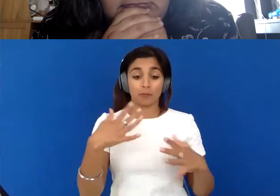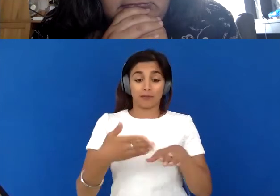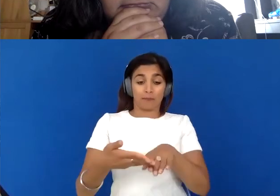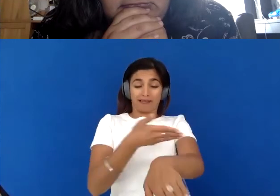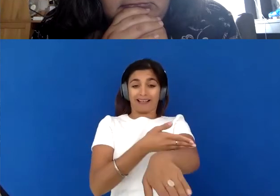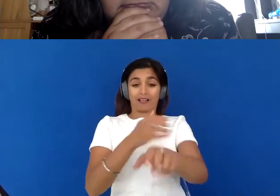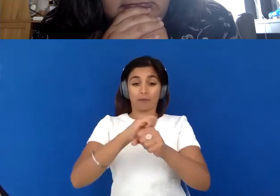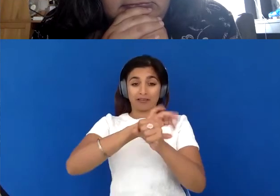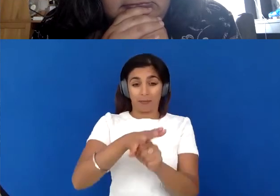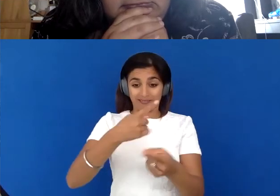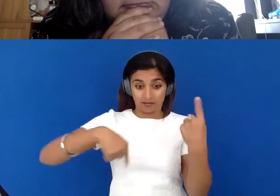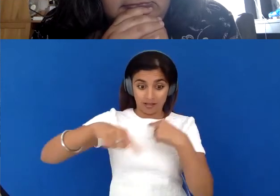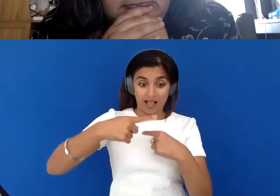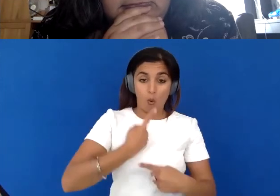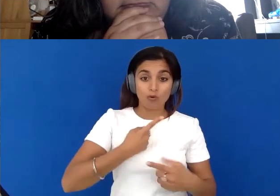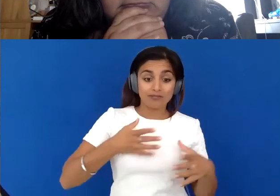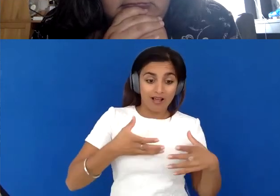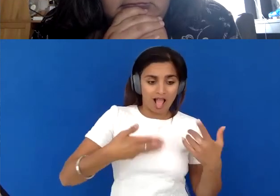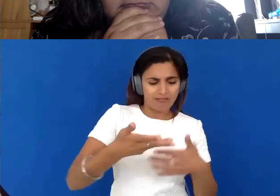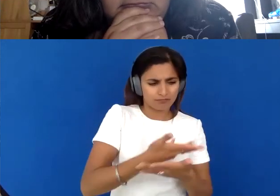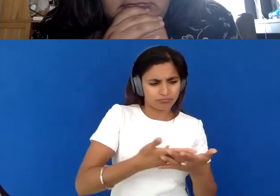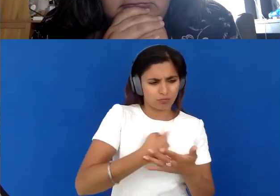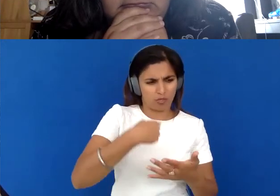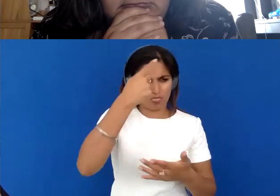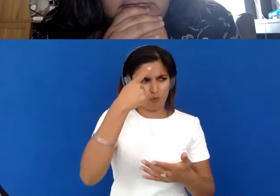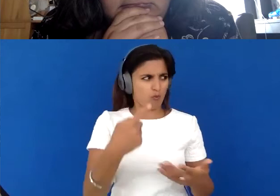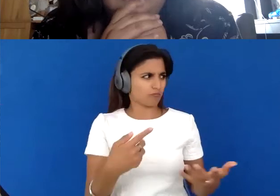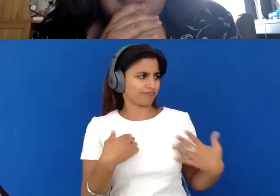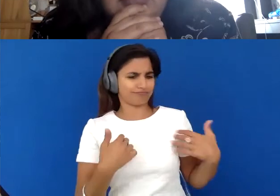ourselves was that we were immune like I don't know if anyone remembers that